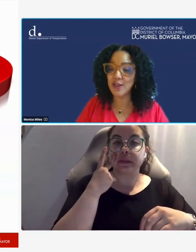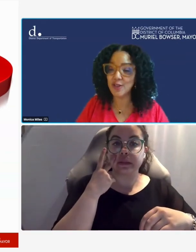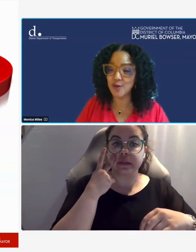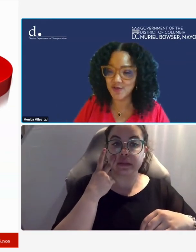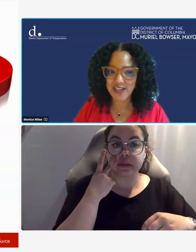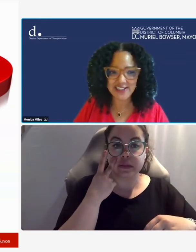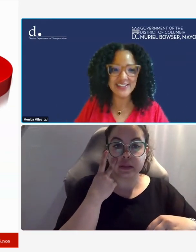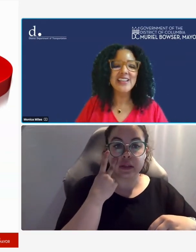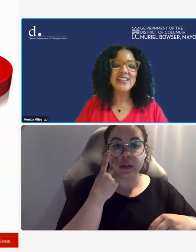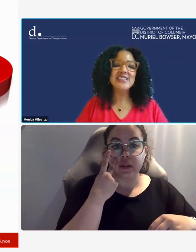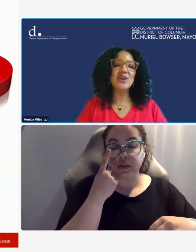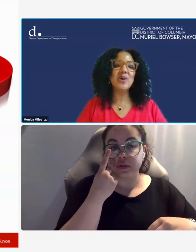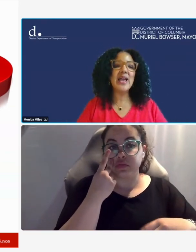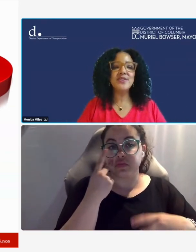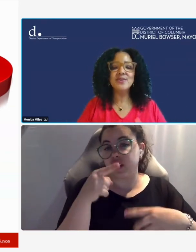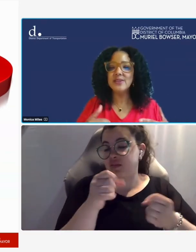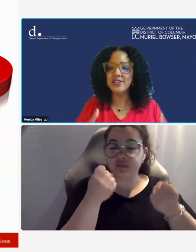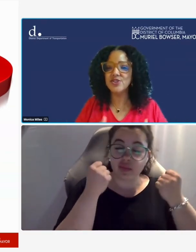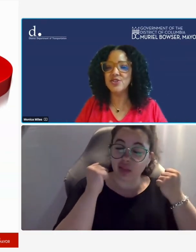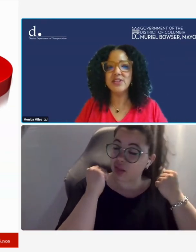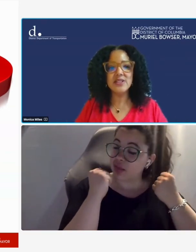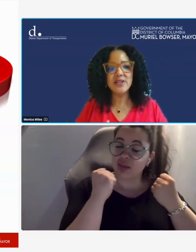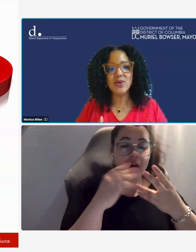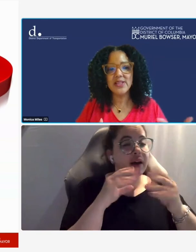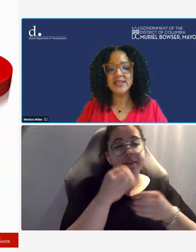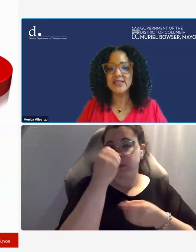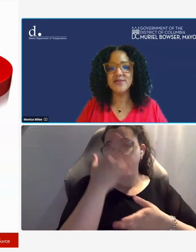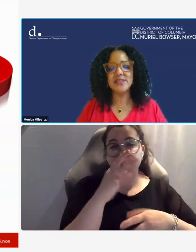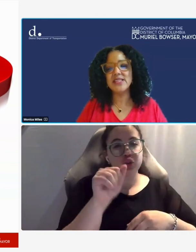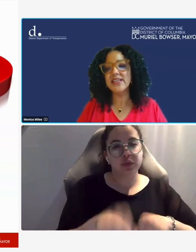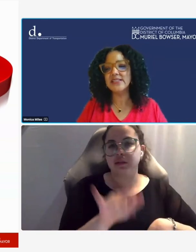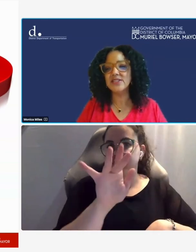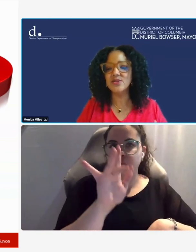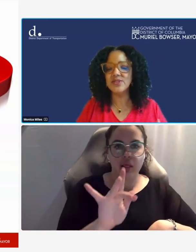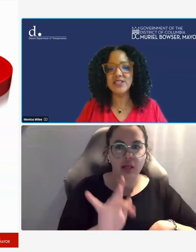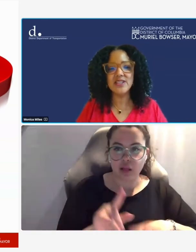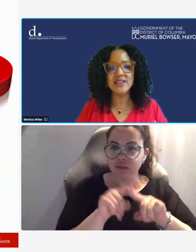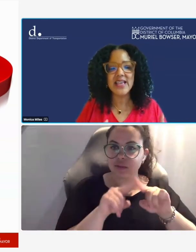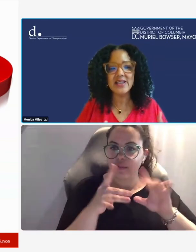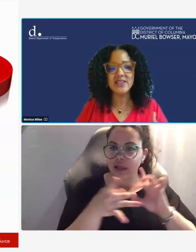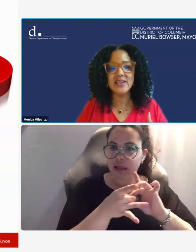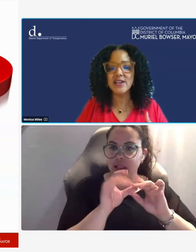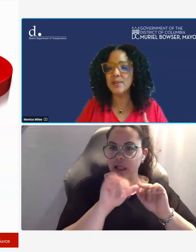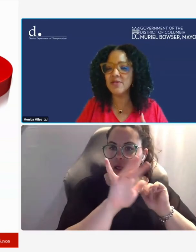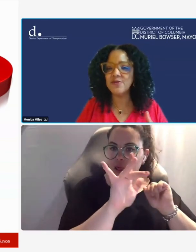information so at your leisure you can click on these different links to see exactly have a full